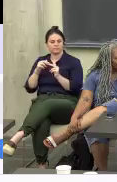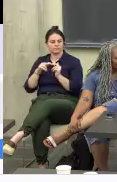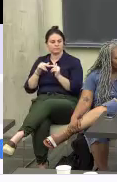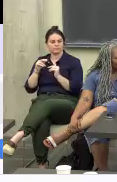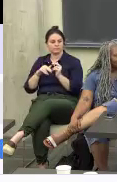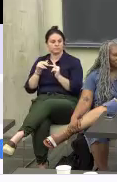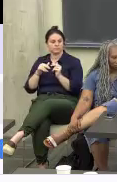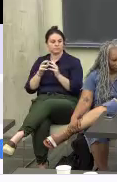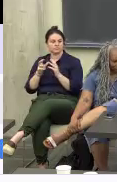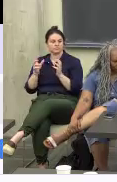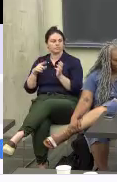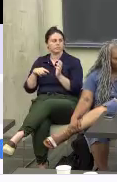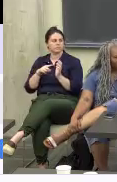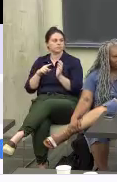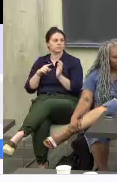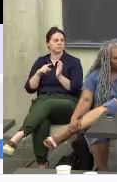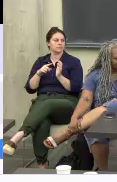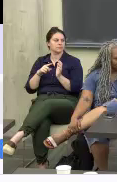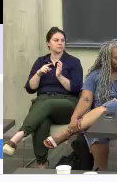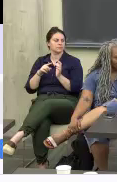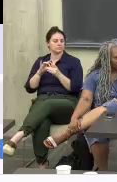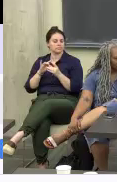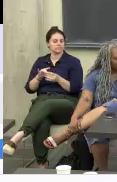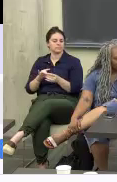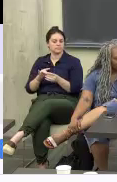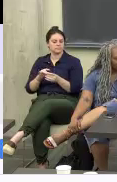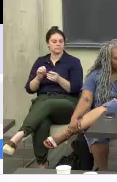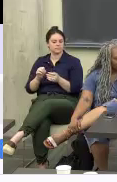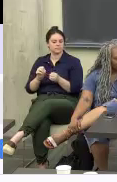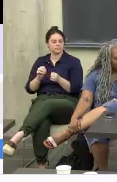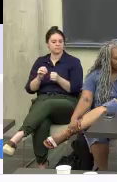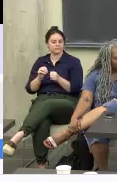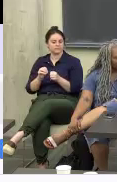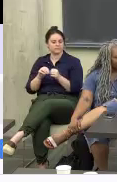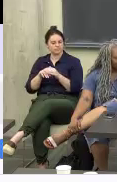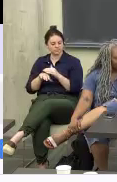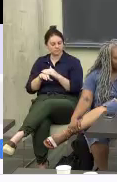a lot of these notions around accessibility, a lot of the frameworks around accessibility.